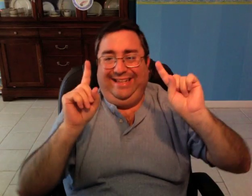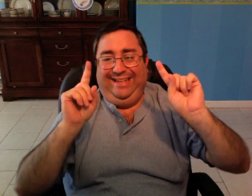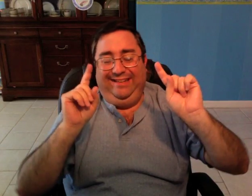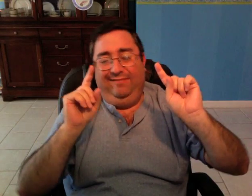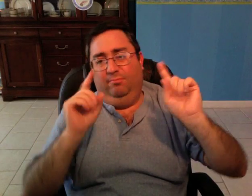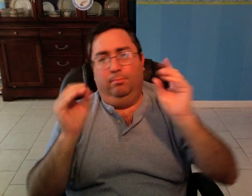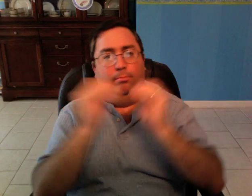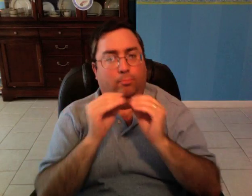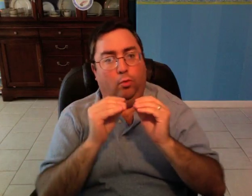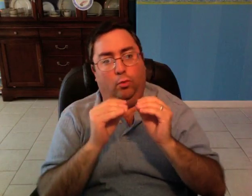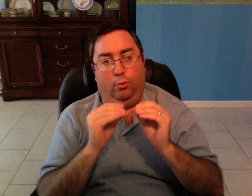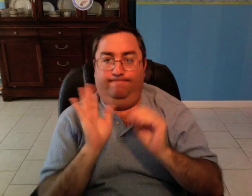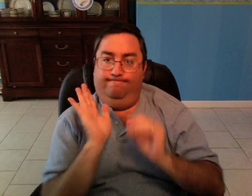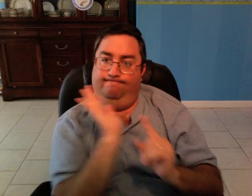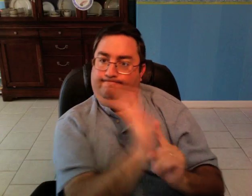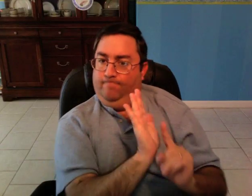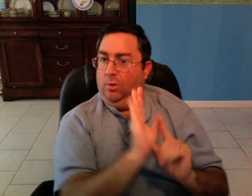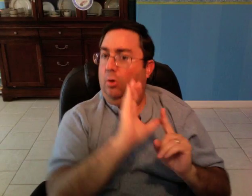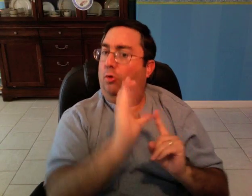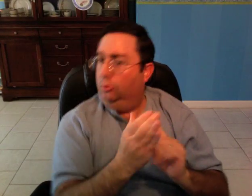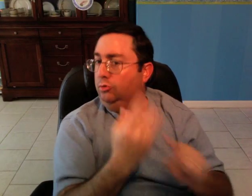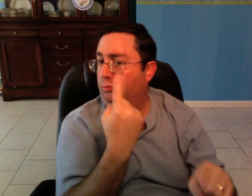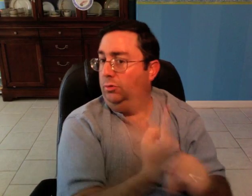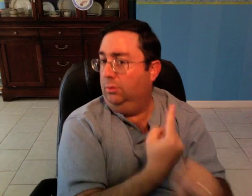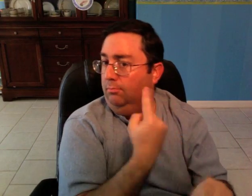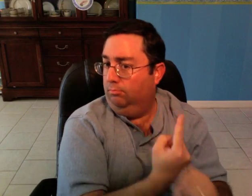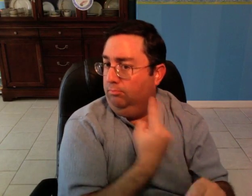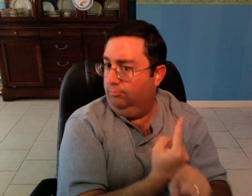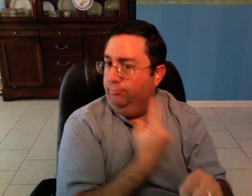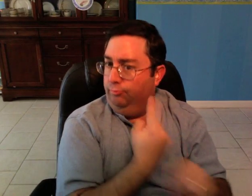In that way, they can achieve more culturally appropriate ways of living.